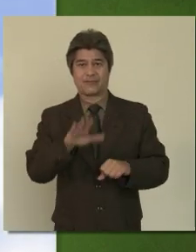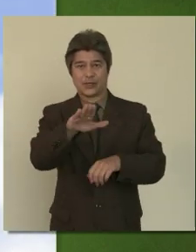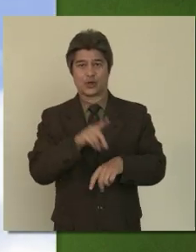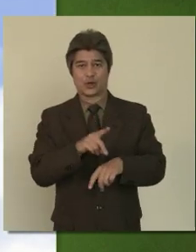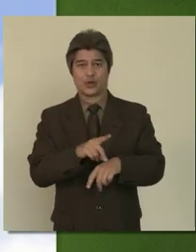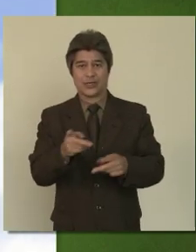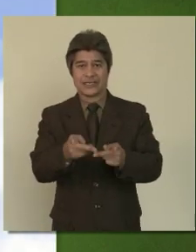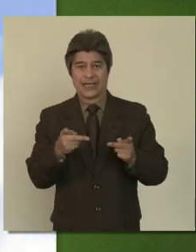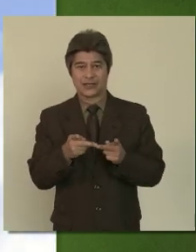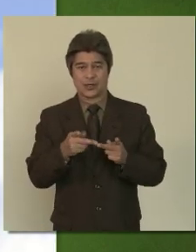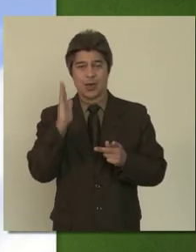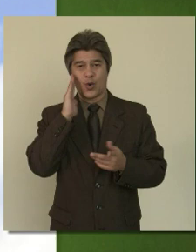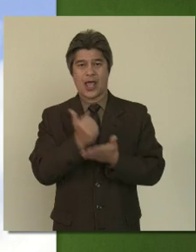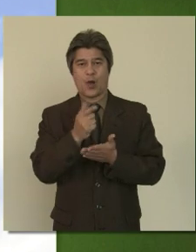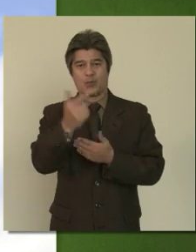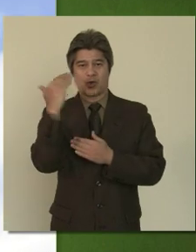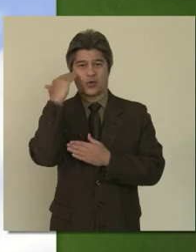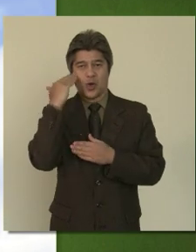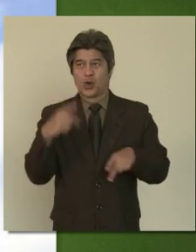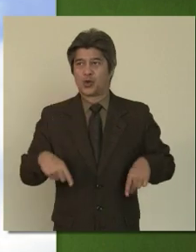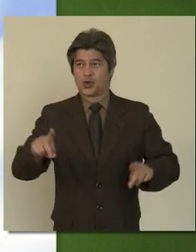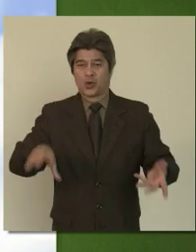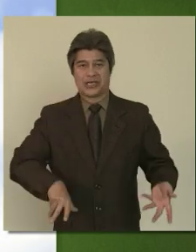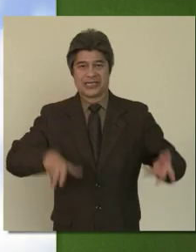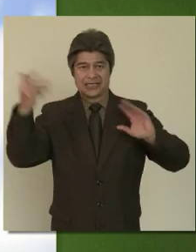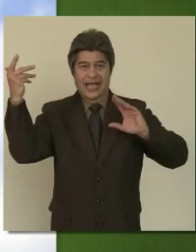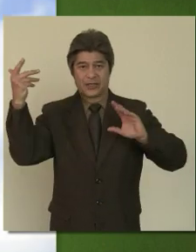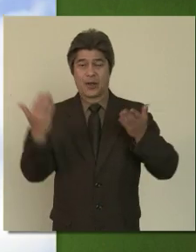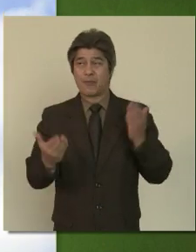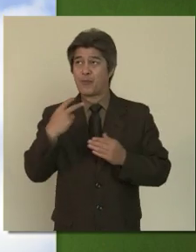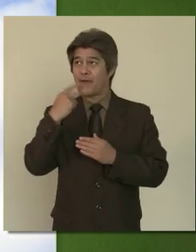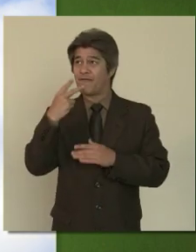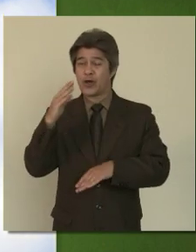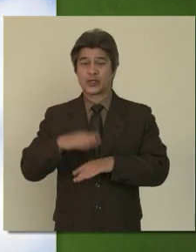you stay informed in the event of a disaster. It may be a voice over a loud